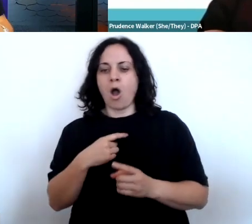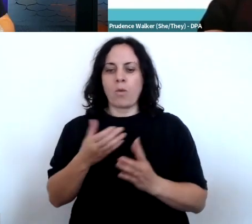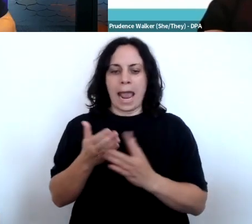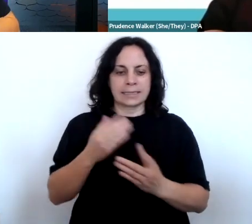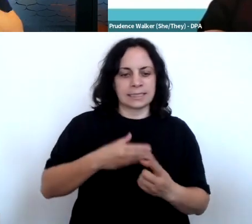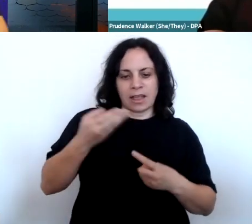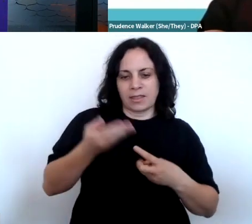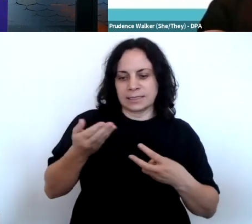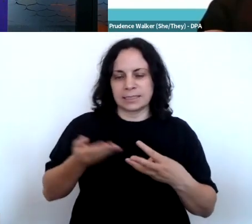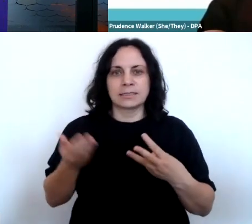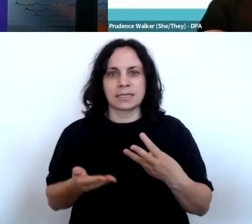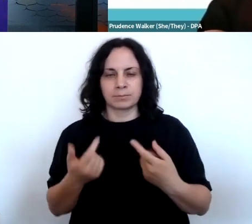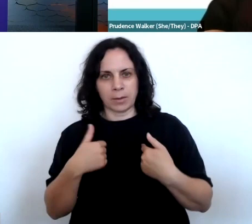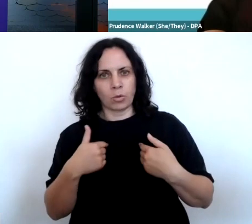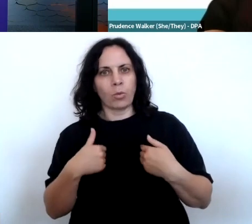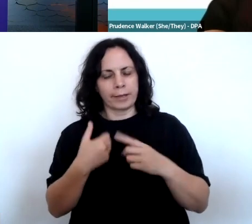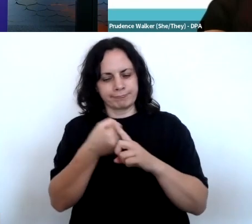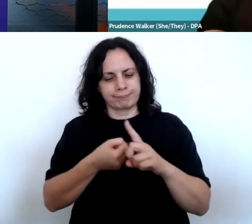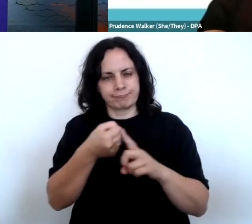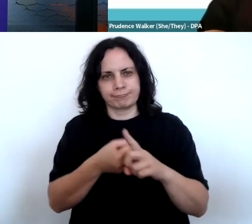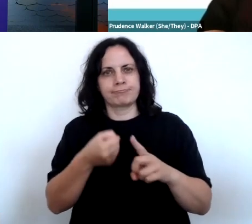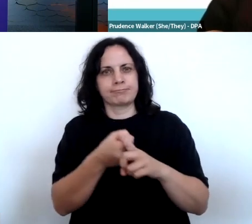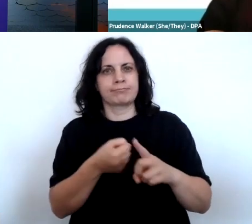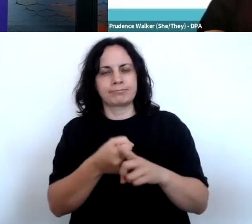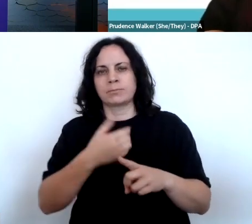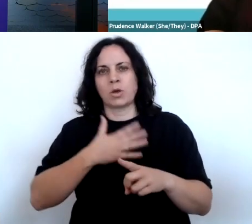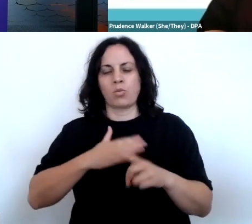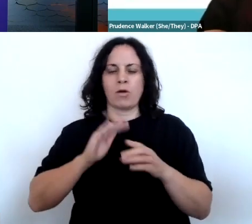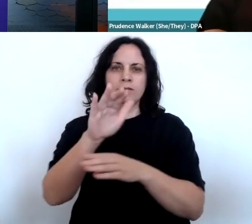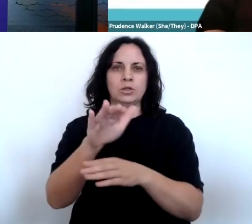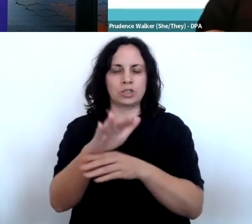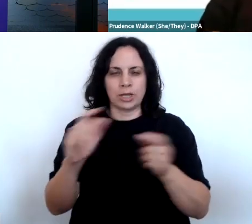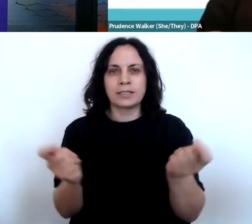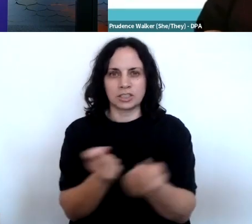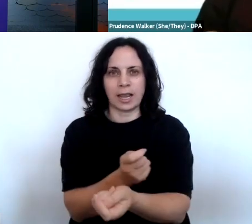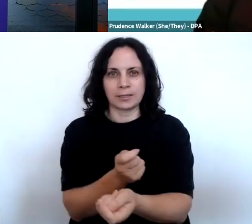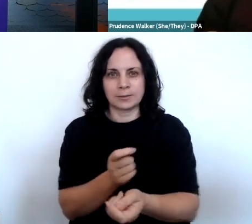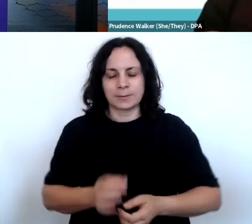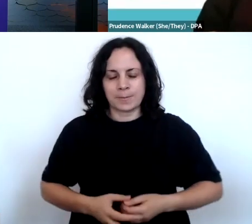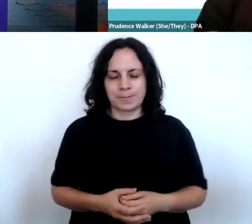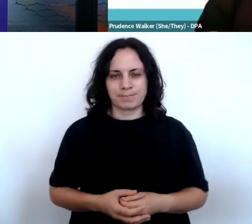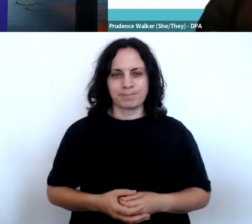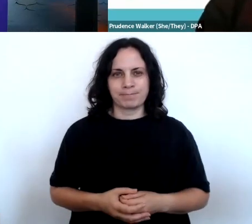to change for the future. Thank you.